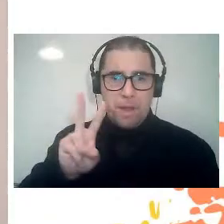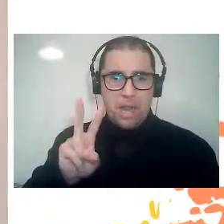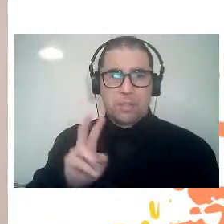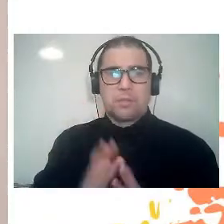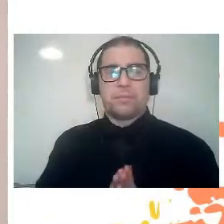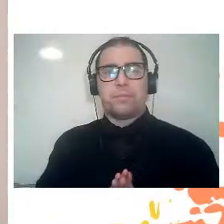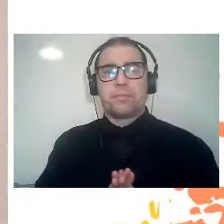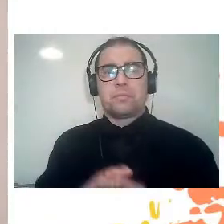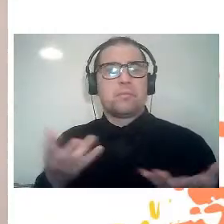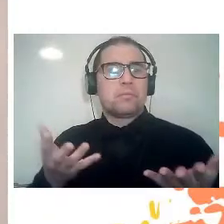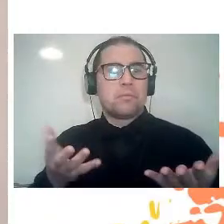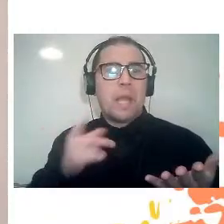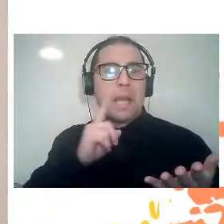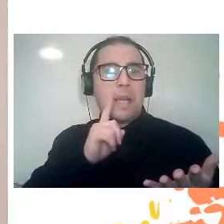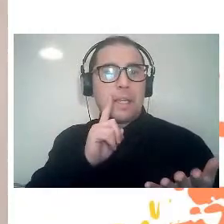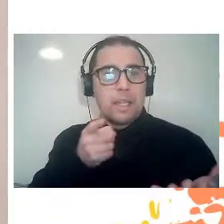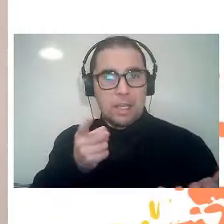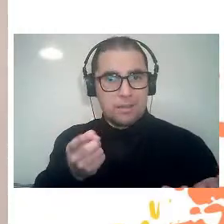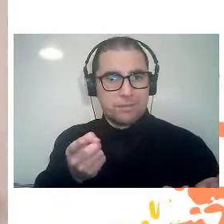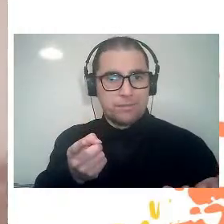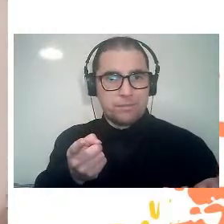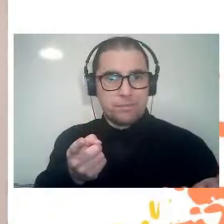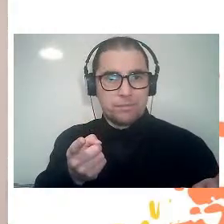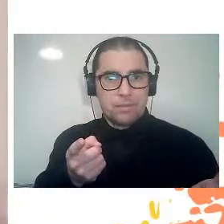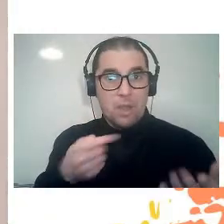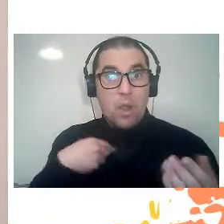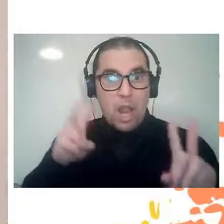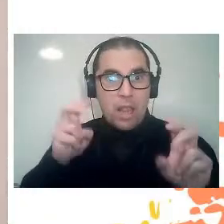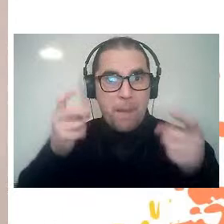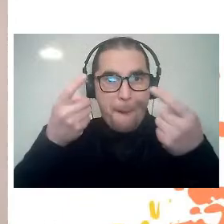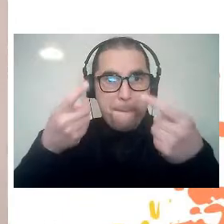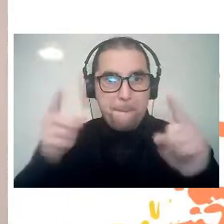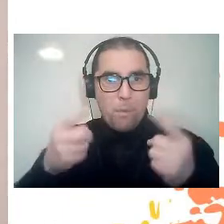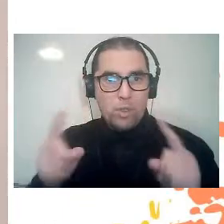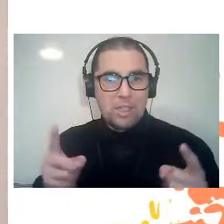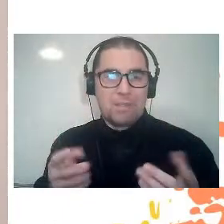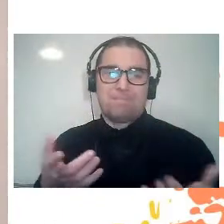nothing less than with music. I'm happy.